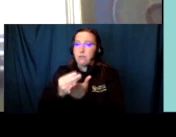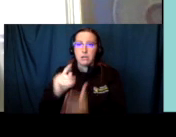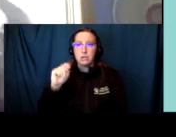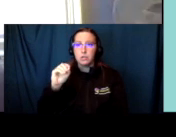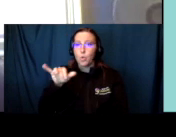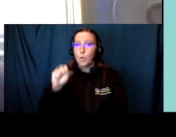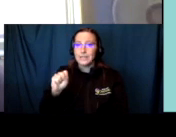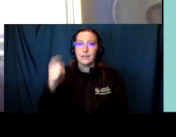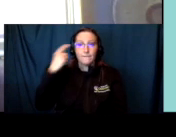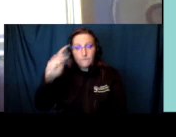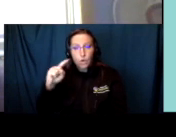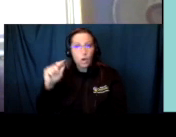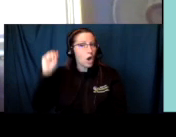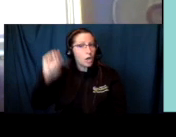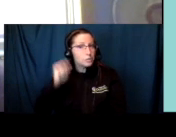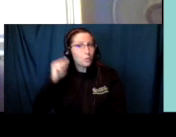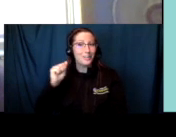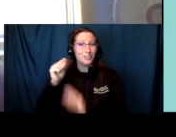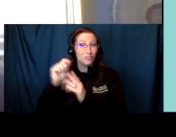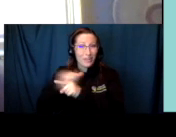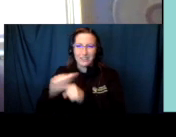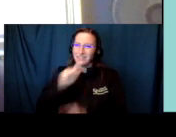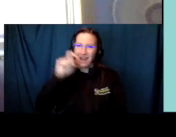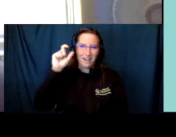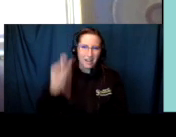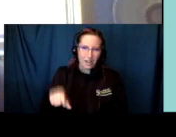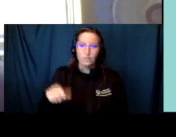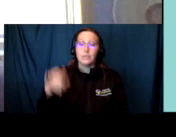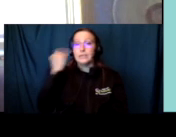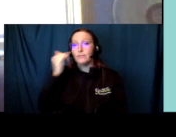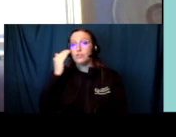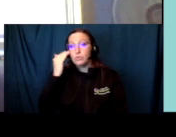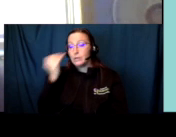if you have an idea of the the auditory hierarchy. You should be able to use